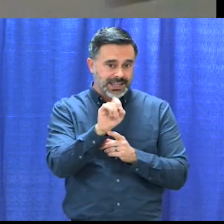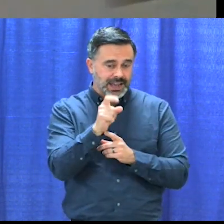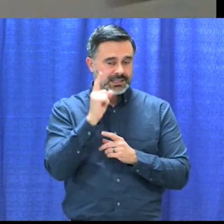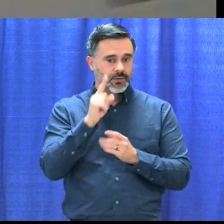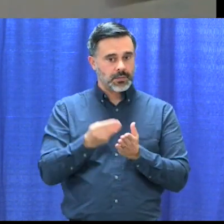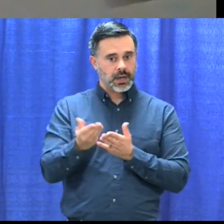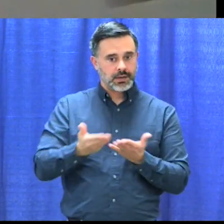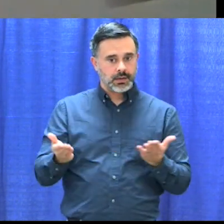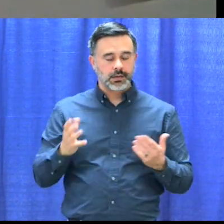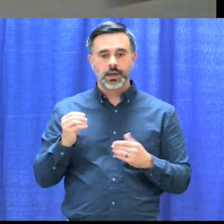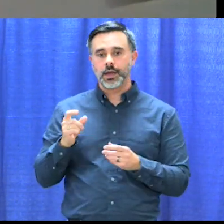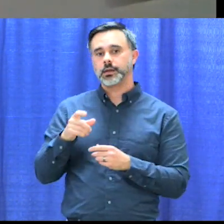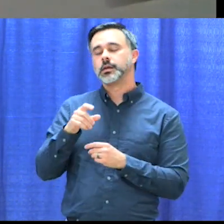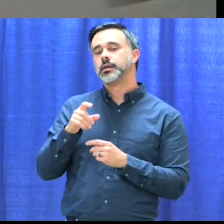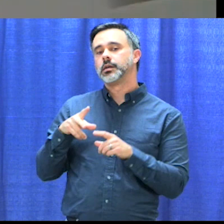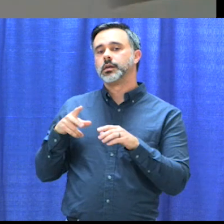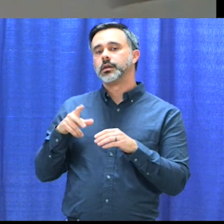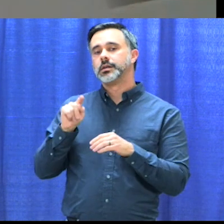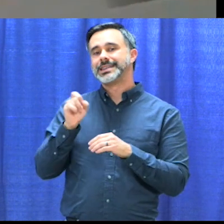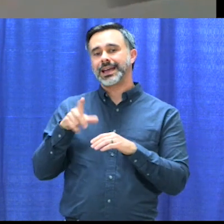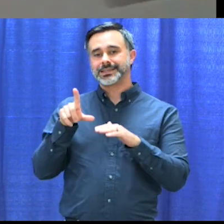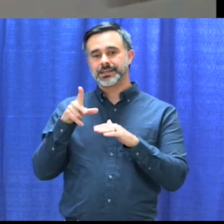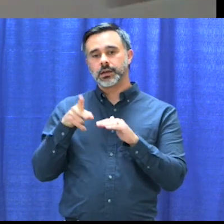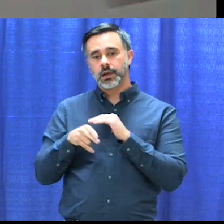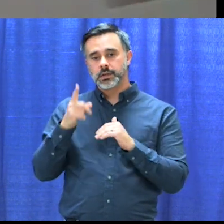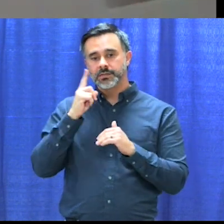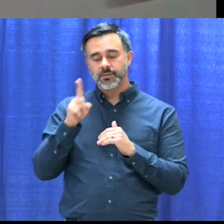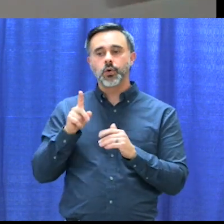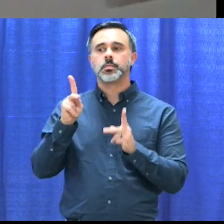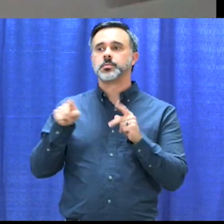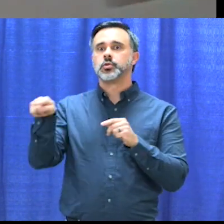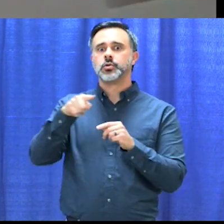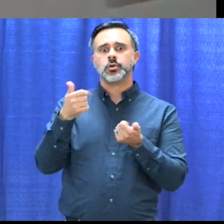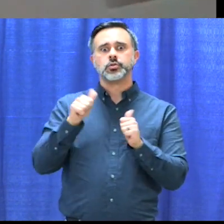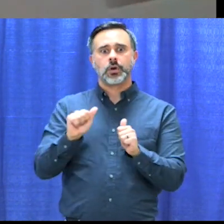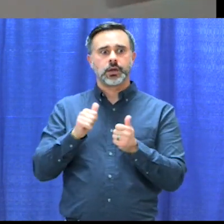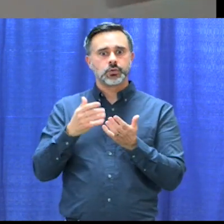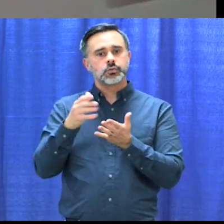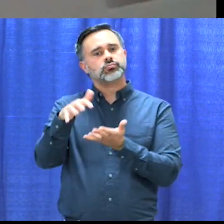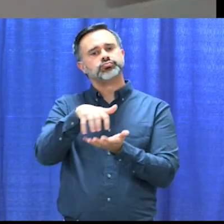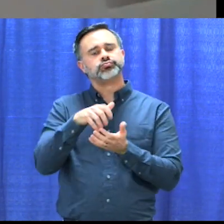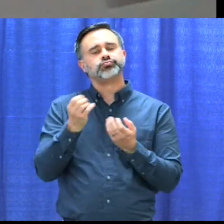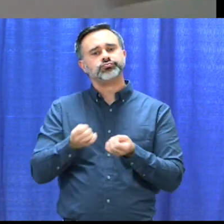Providing tax credits to teachers who spend their own money on classroom supplies became easier for school districts to raise revenue and everything in between and many of those